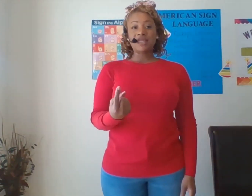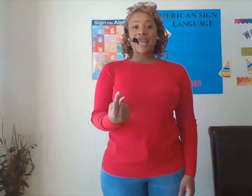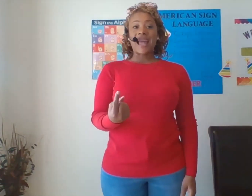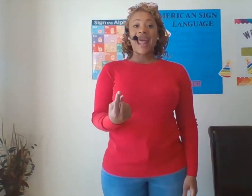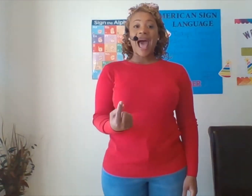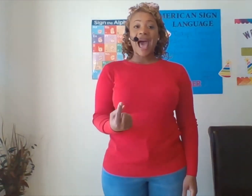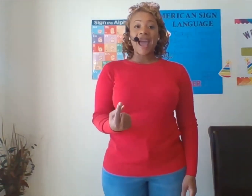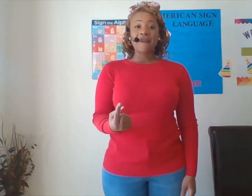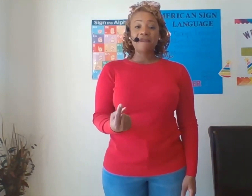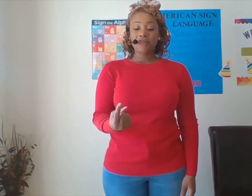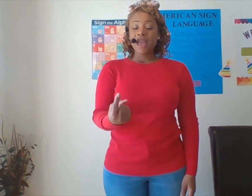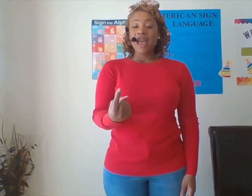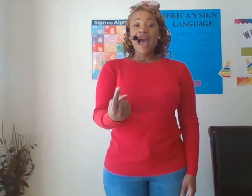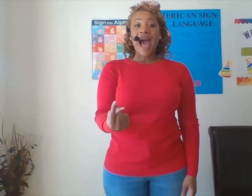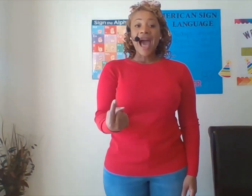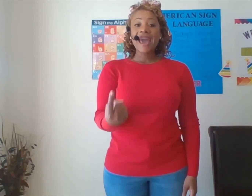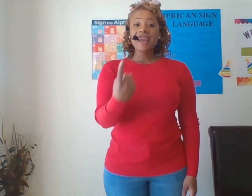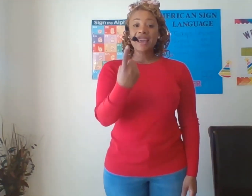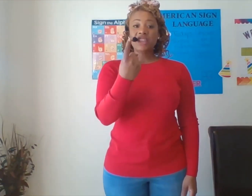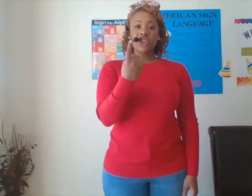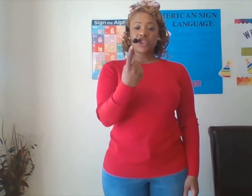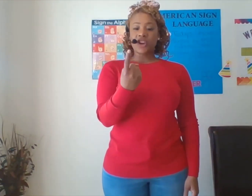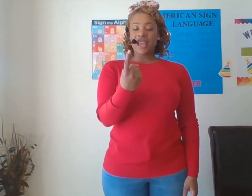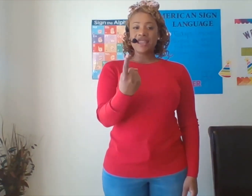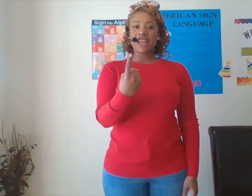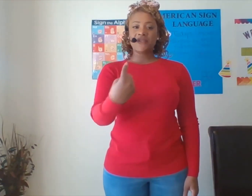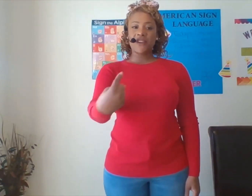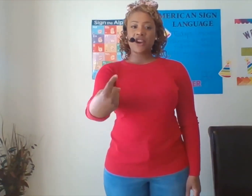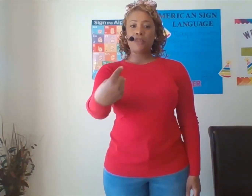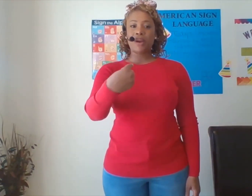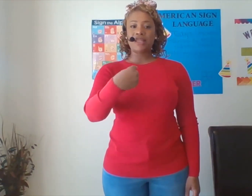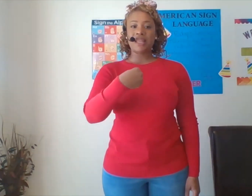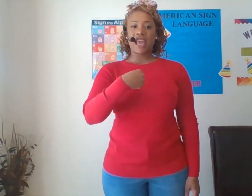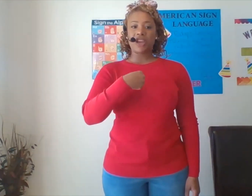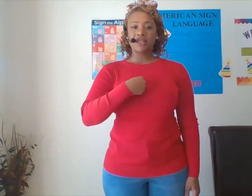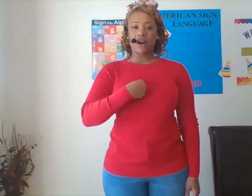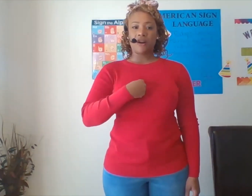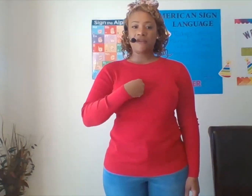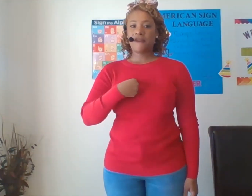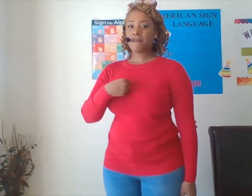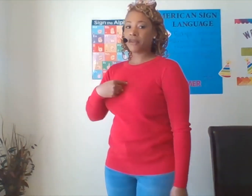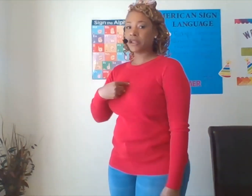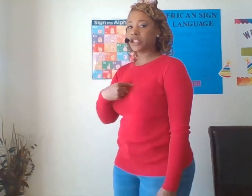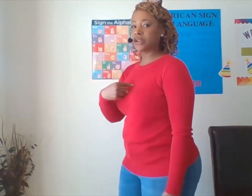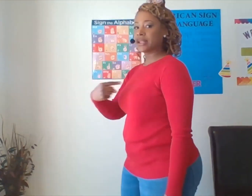to sign I eye is just your index finger pointing at your stuff I'll turn to the